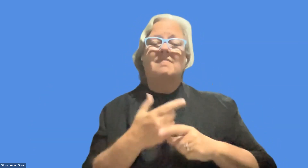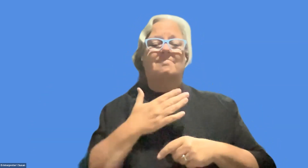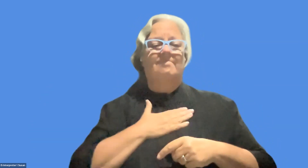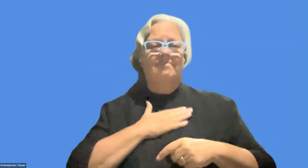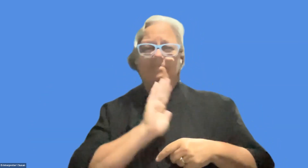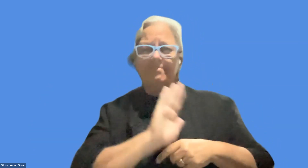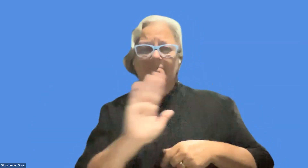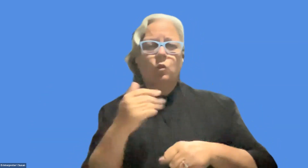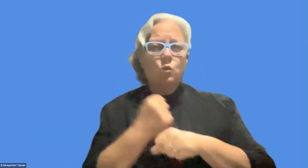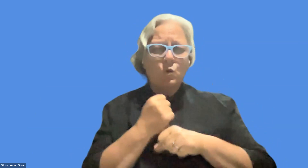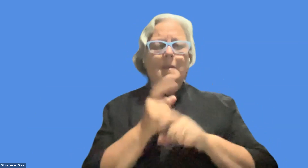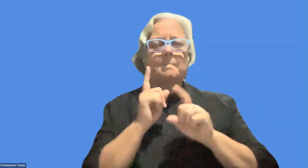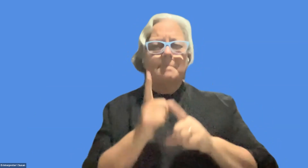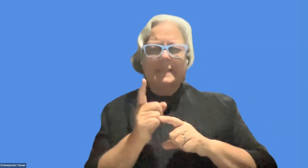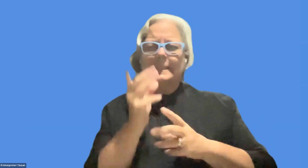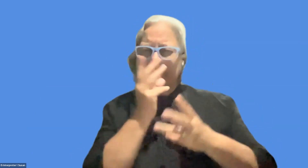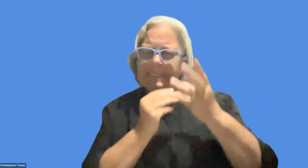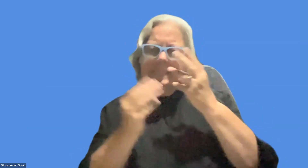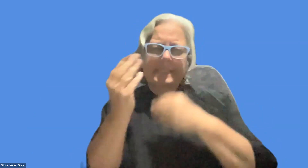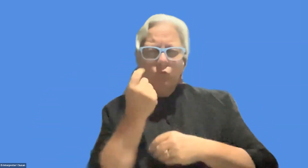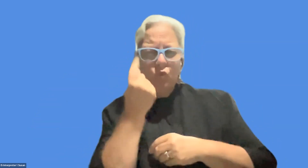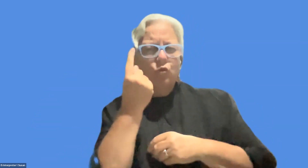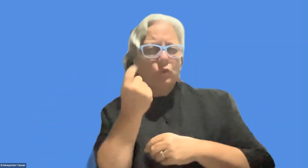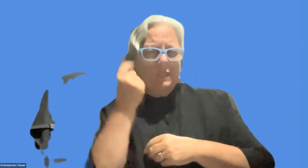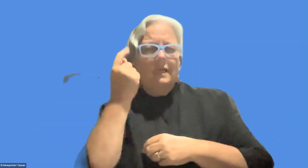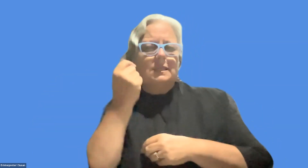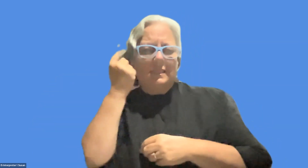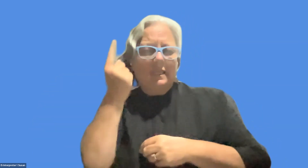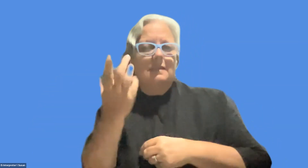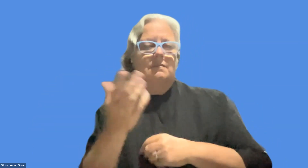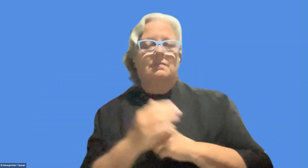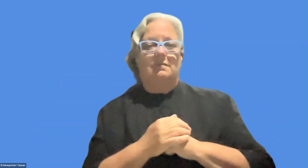number of ongoing challenges and a number of areas of work that we need